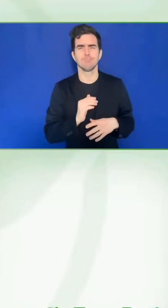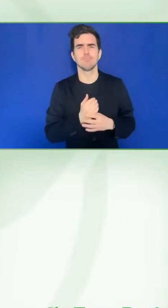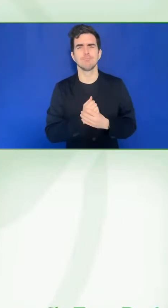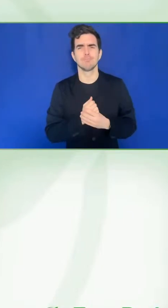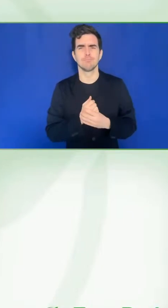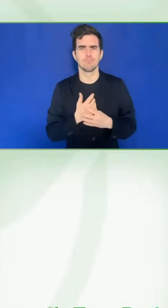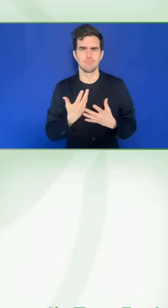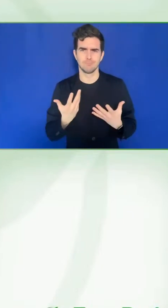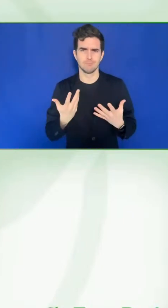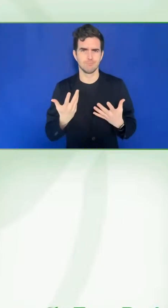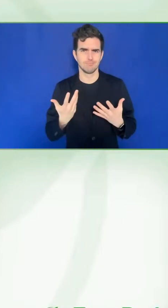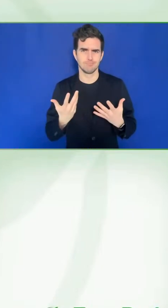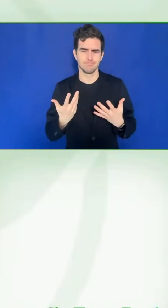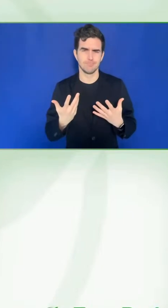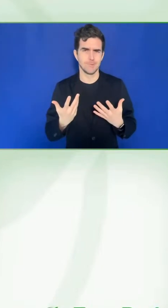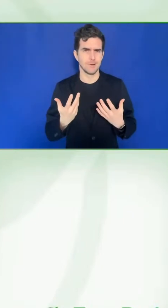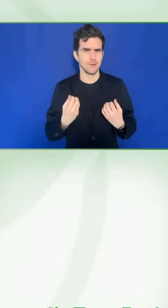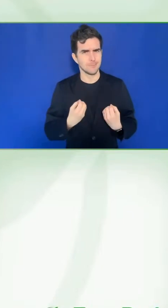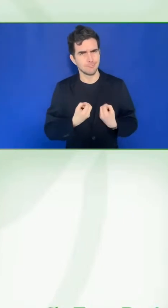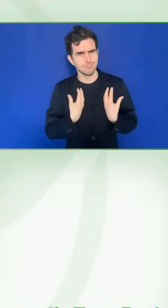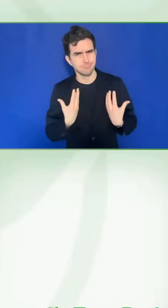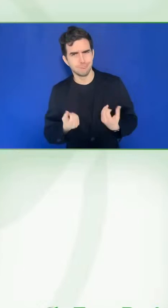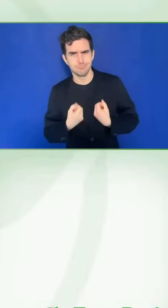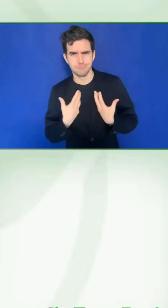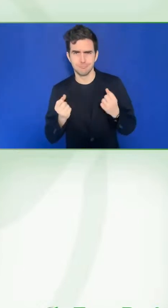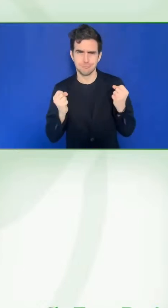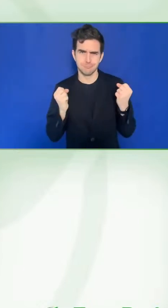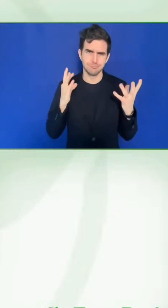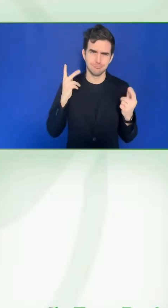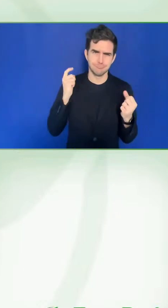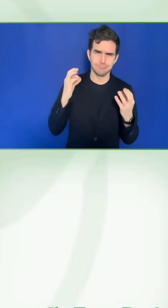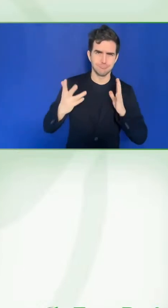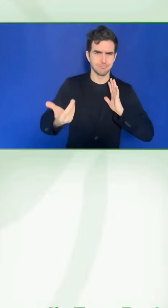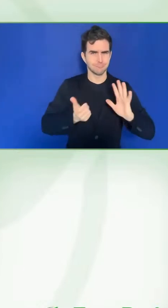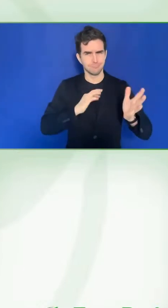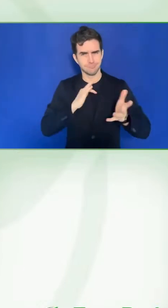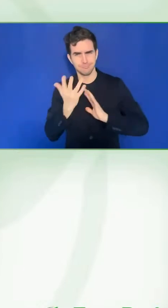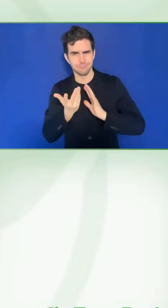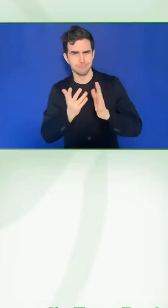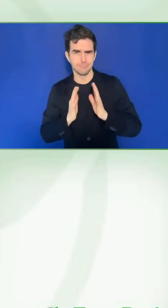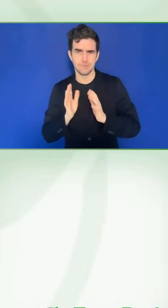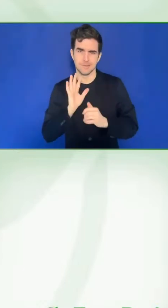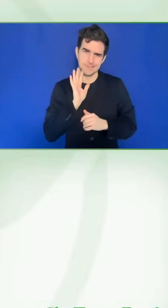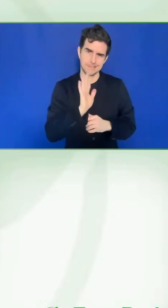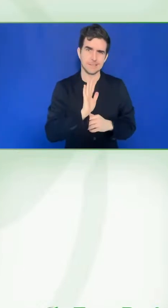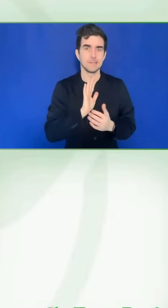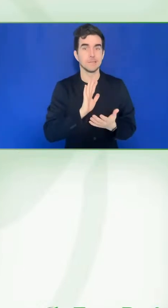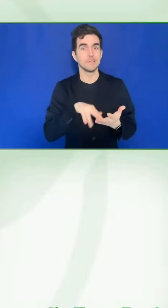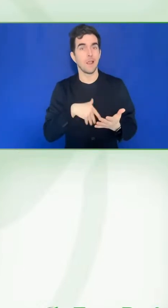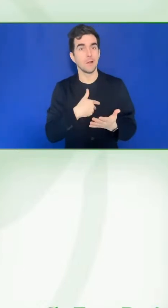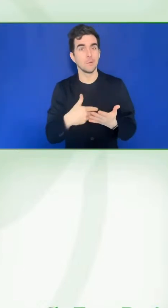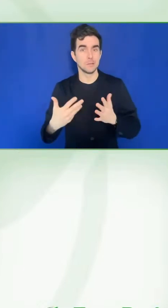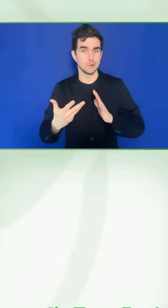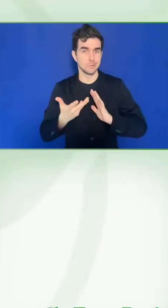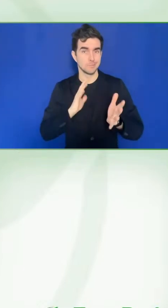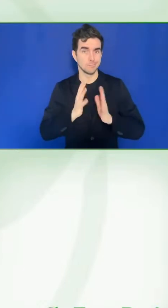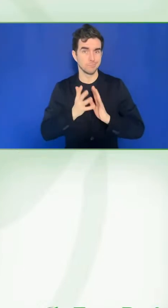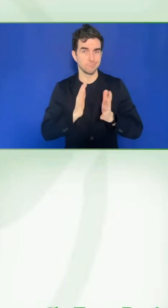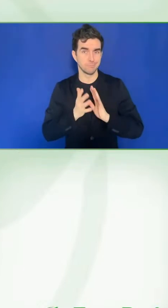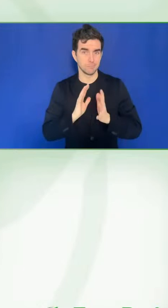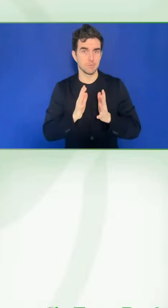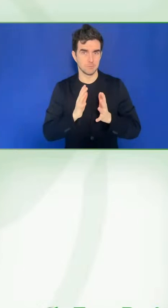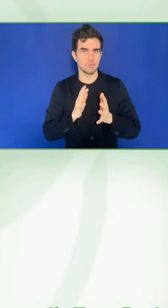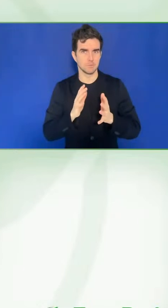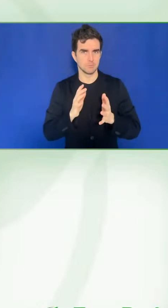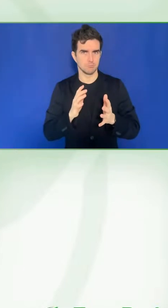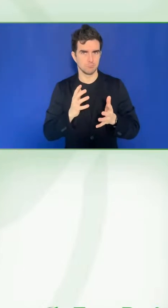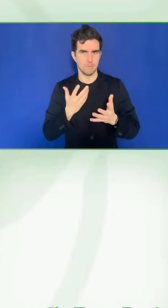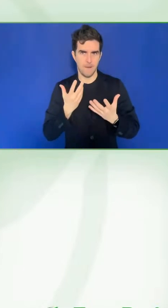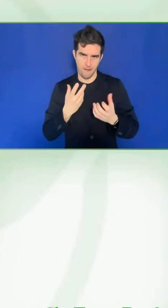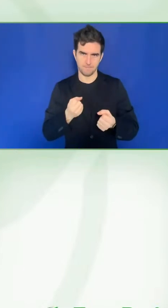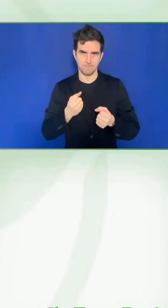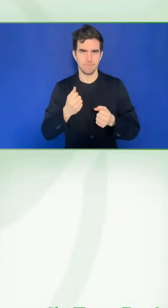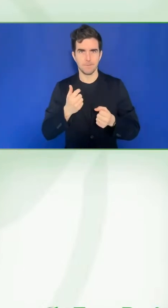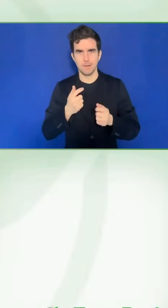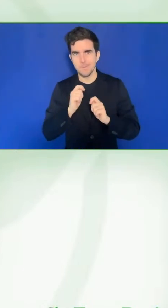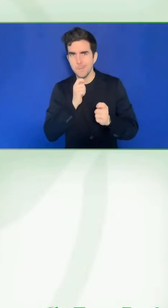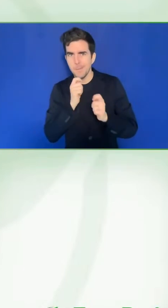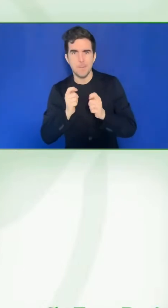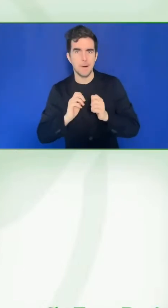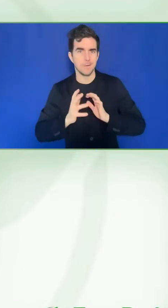in the fields of peace, education, culture, health, and finance and governance.